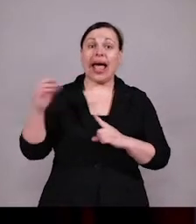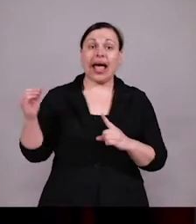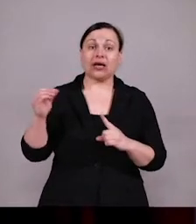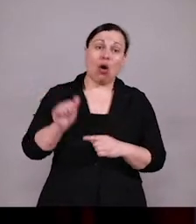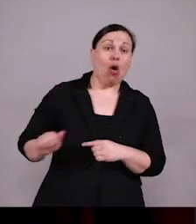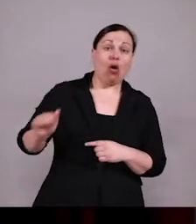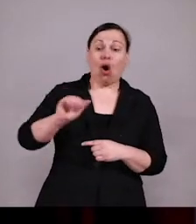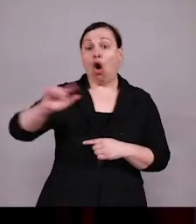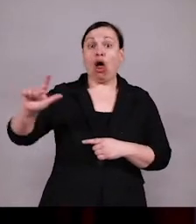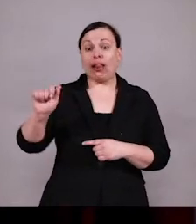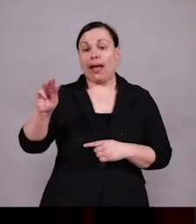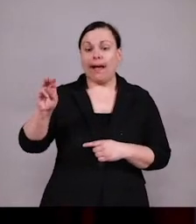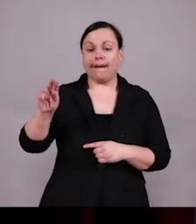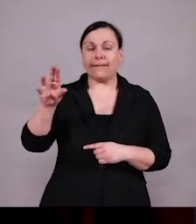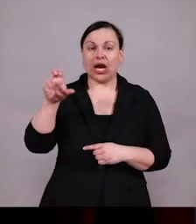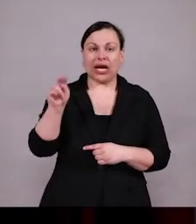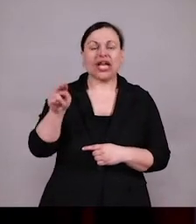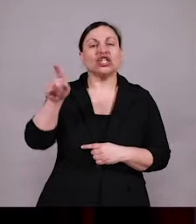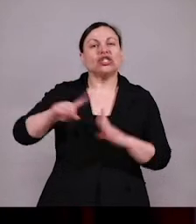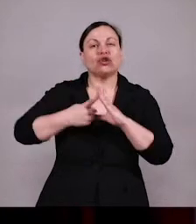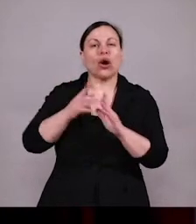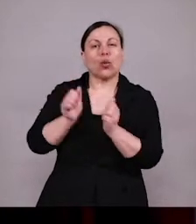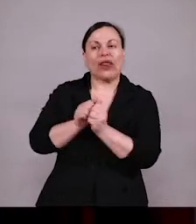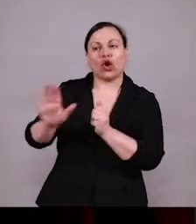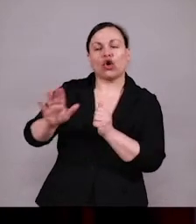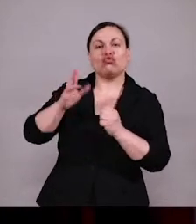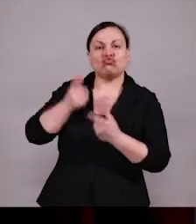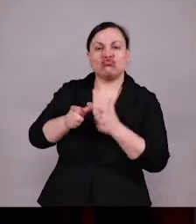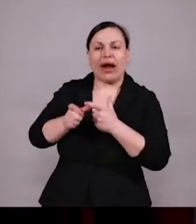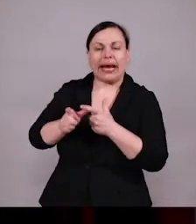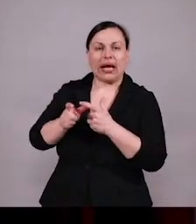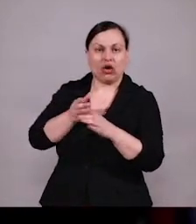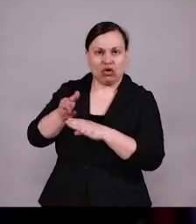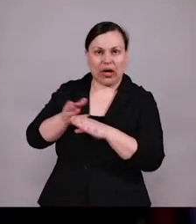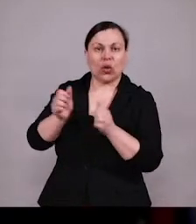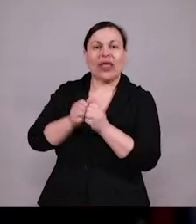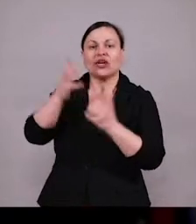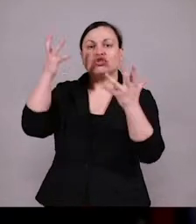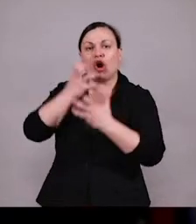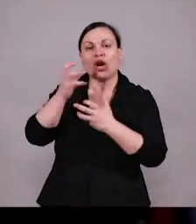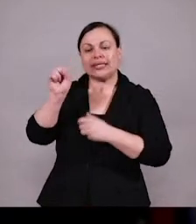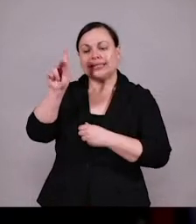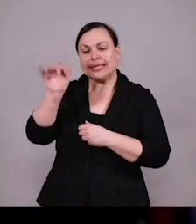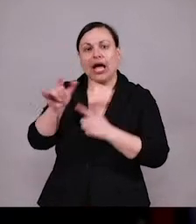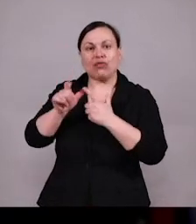began her professional running career with the Dark Sky Distance Team. And earlier this month,